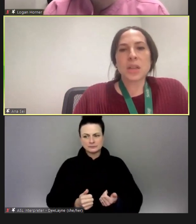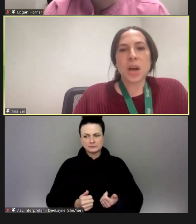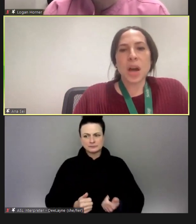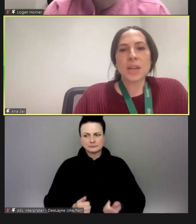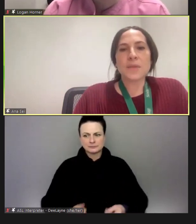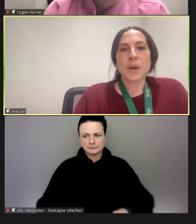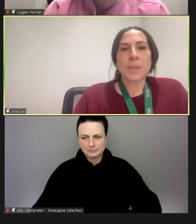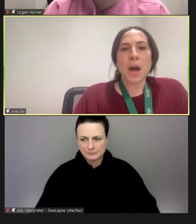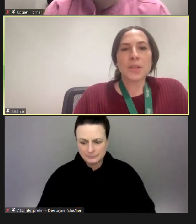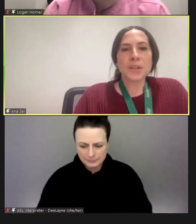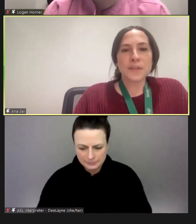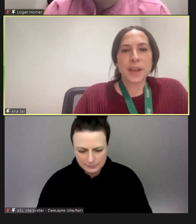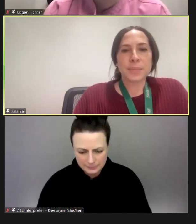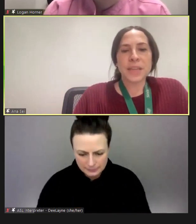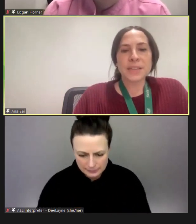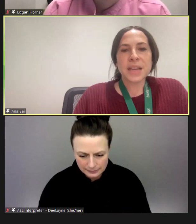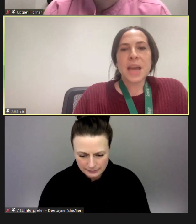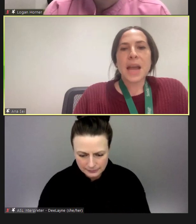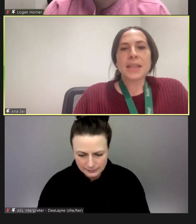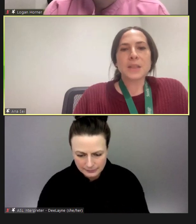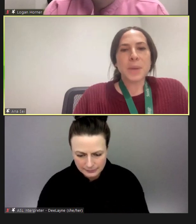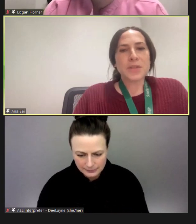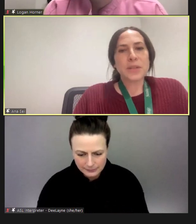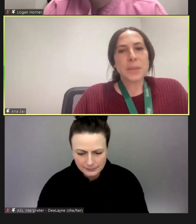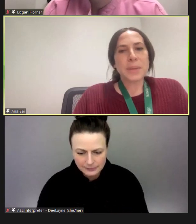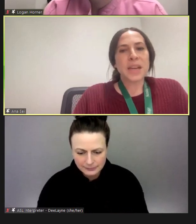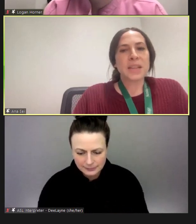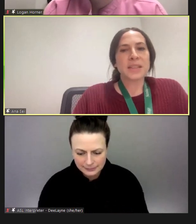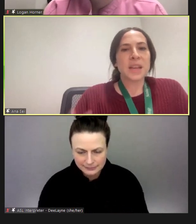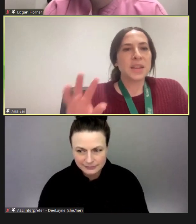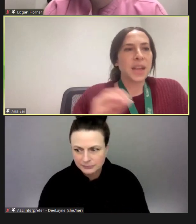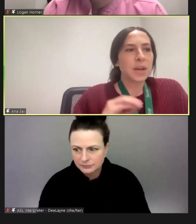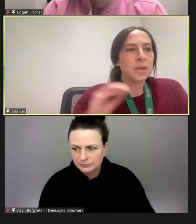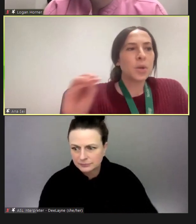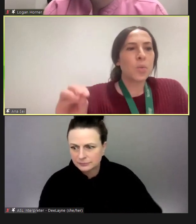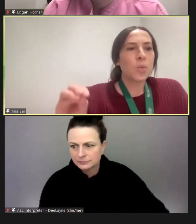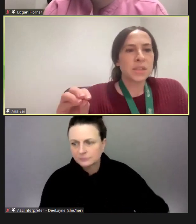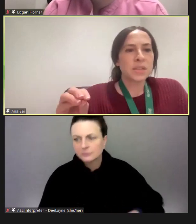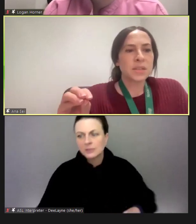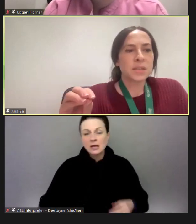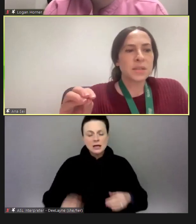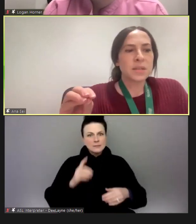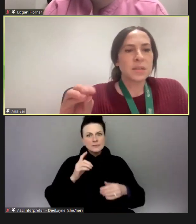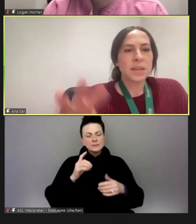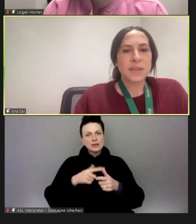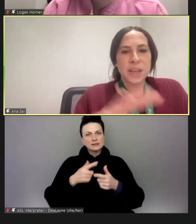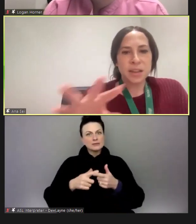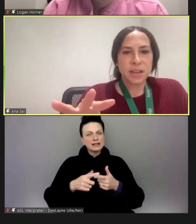lot from other families ESP especially